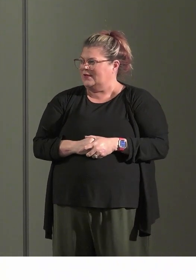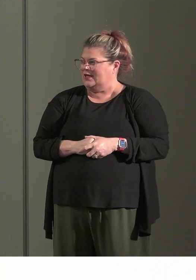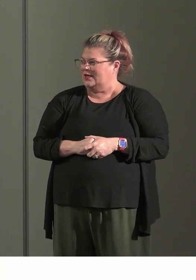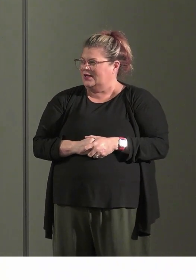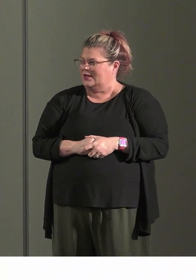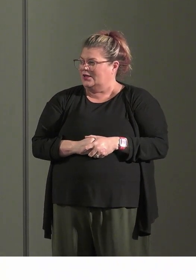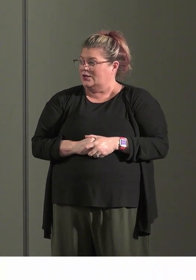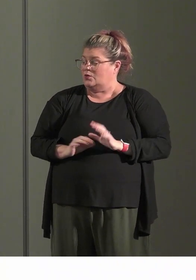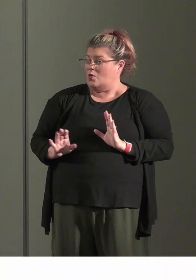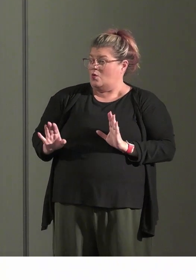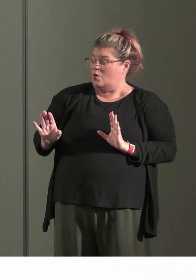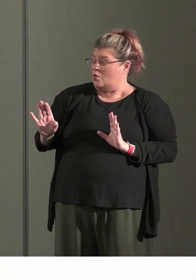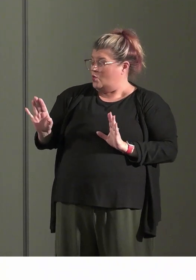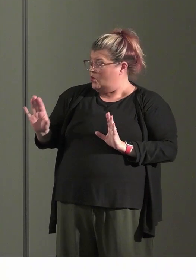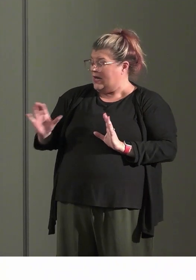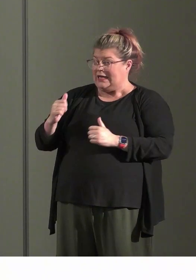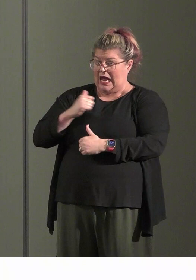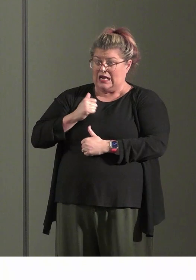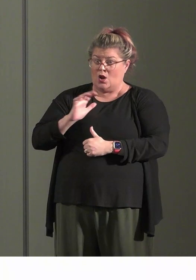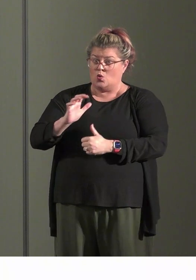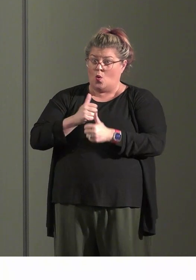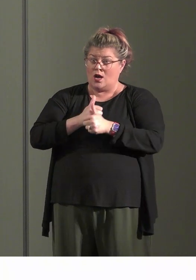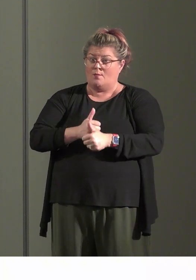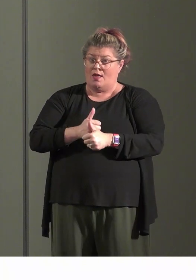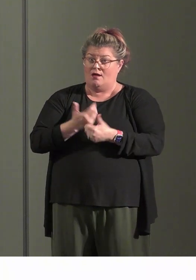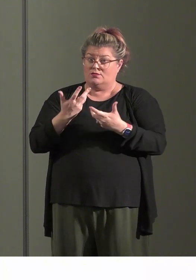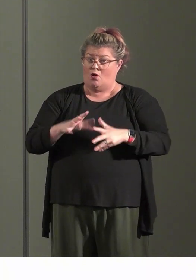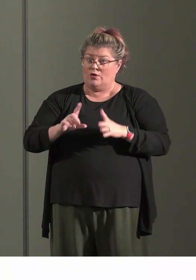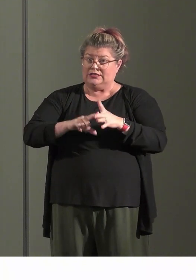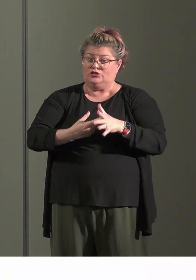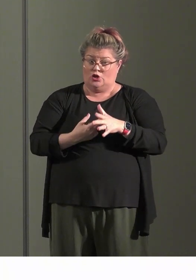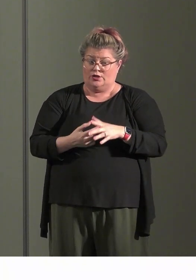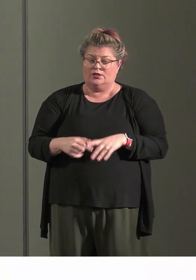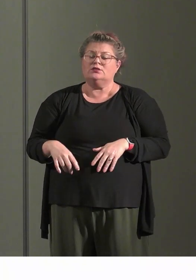Your compliance stated started. >> PHILIP: We have commissioner in place and they